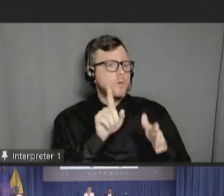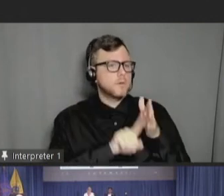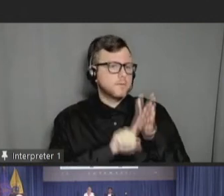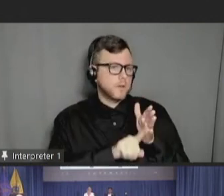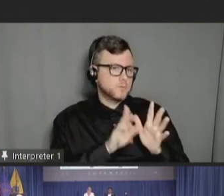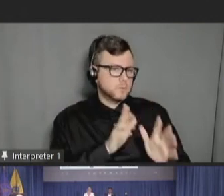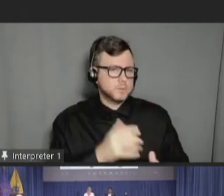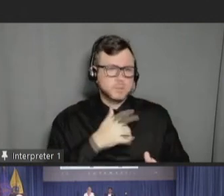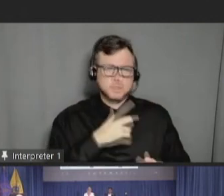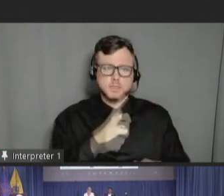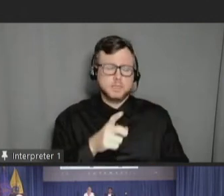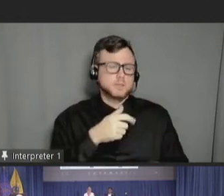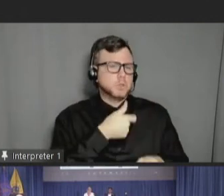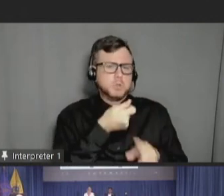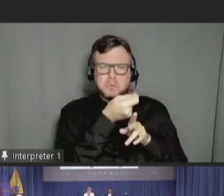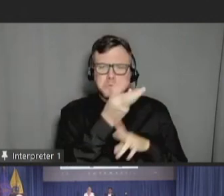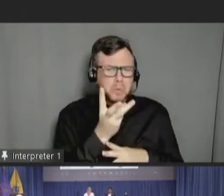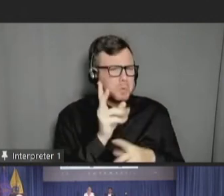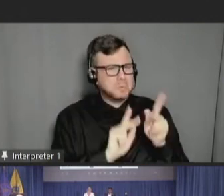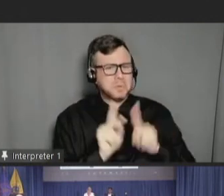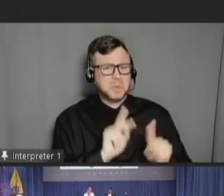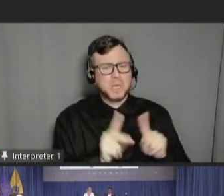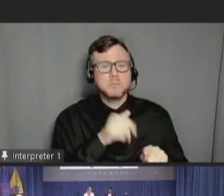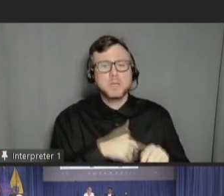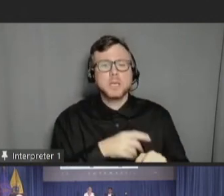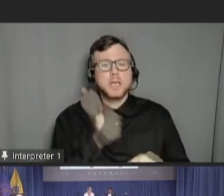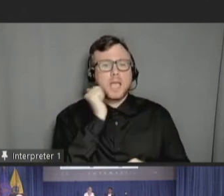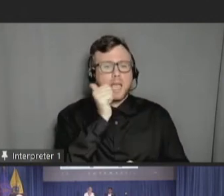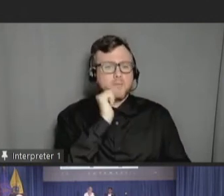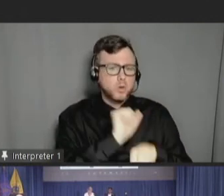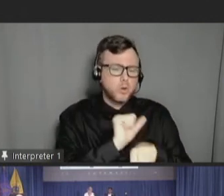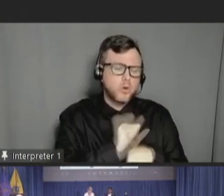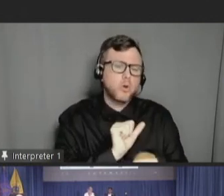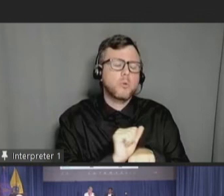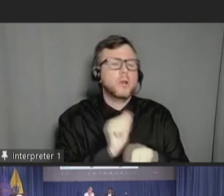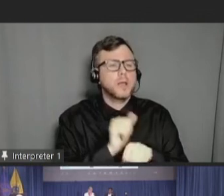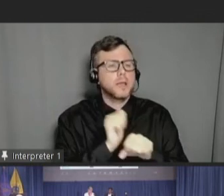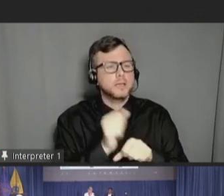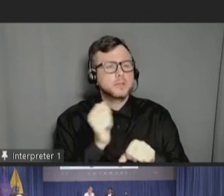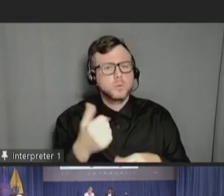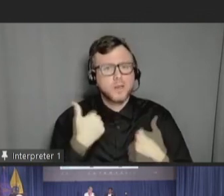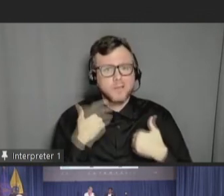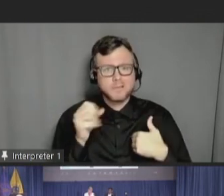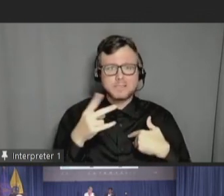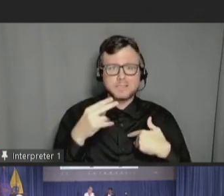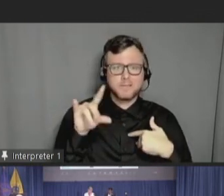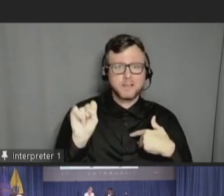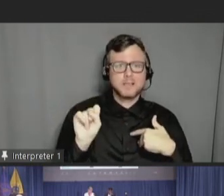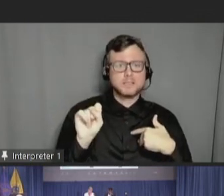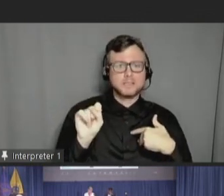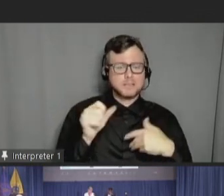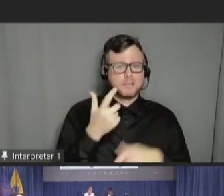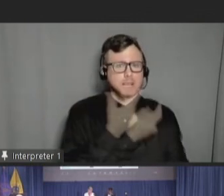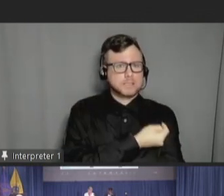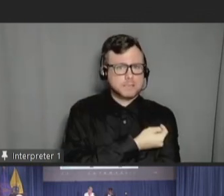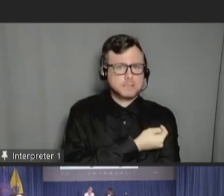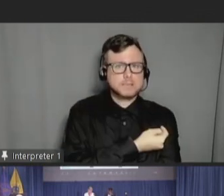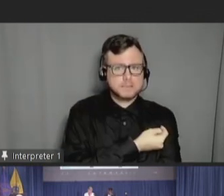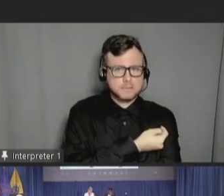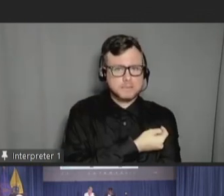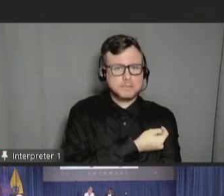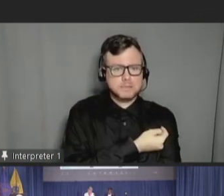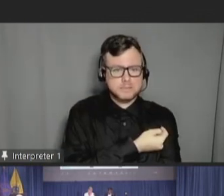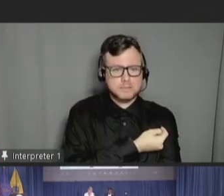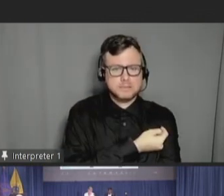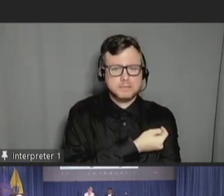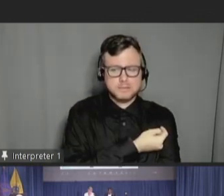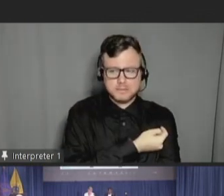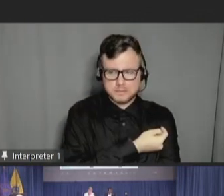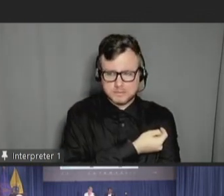of the iceberg that are everyday working to give us a syphilis vaccine. And next,